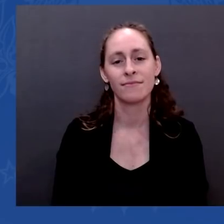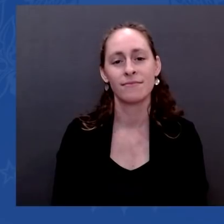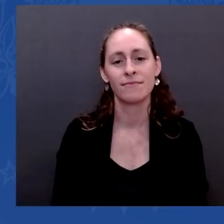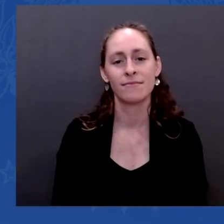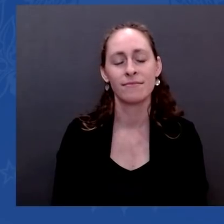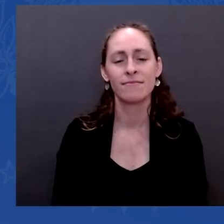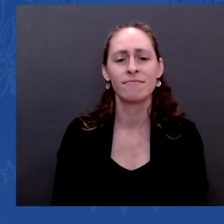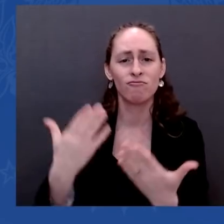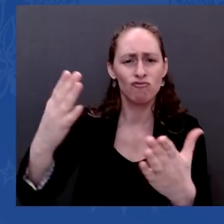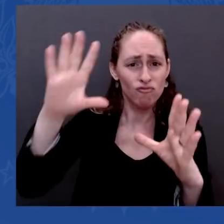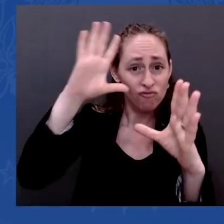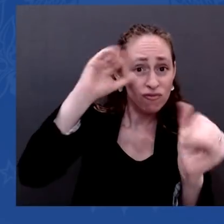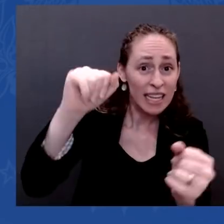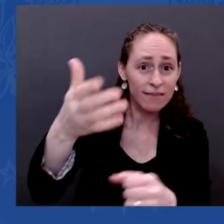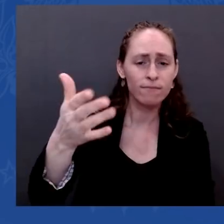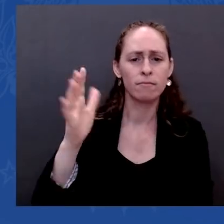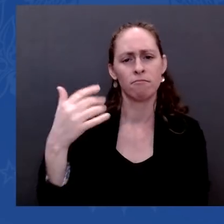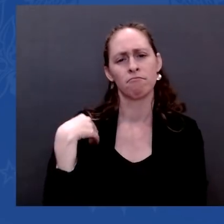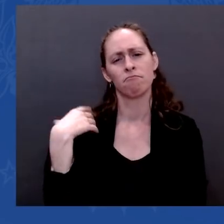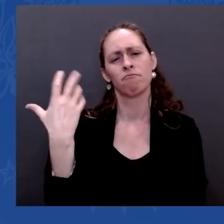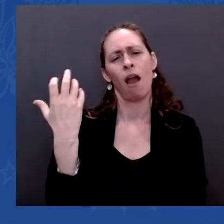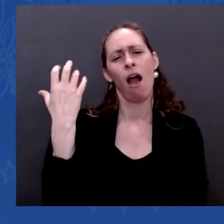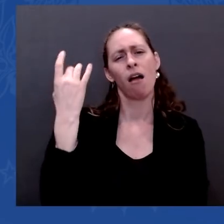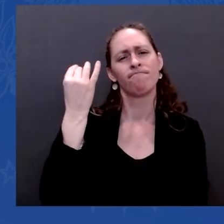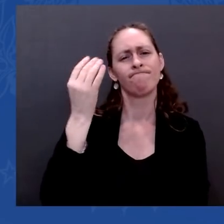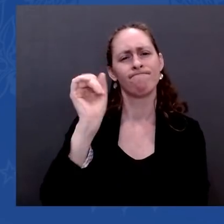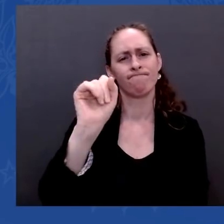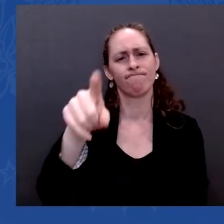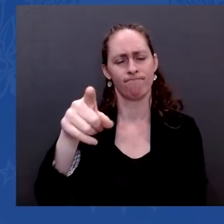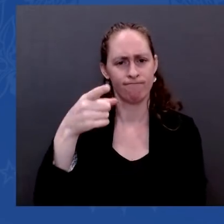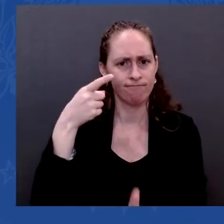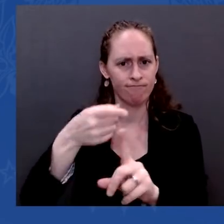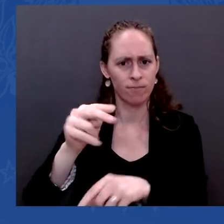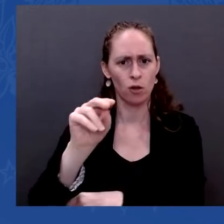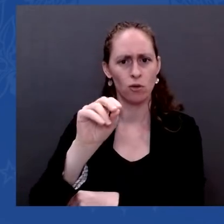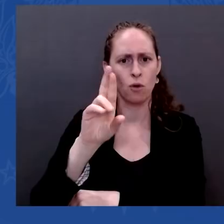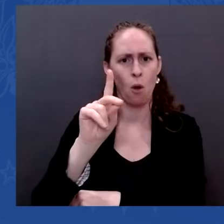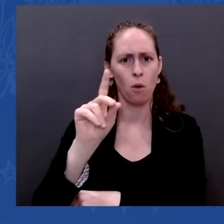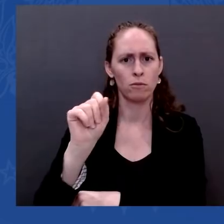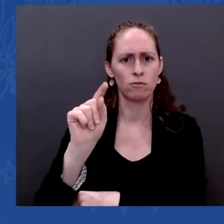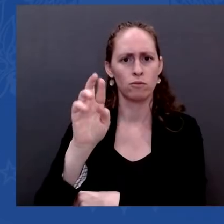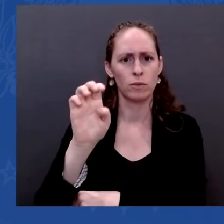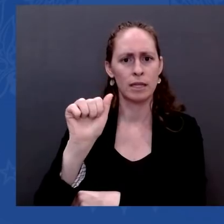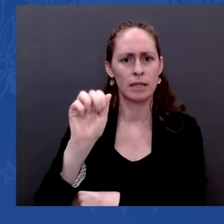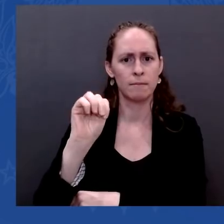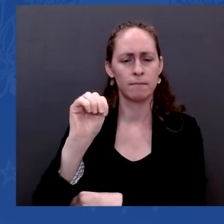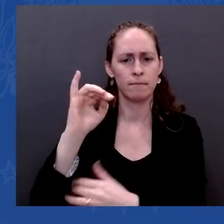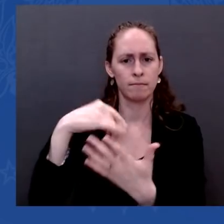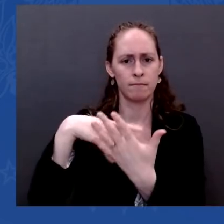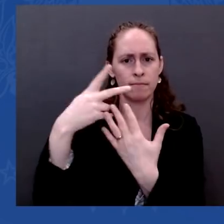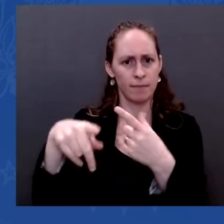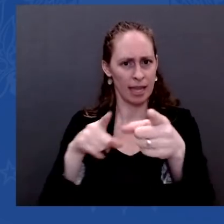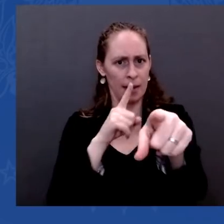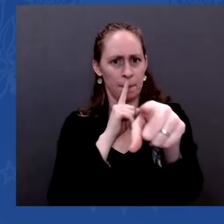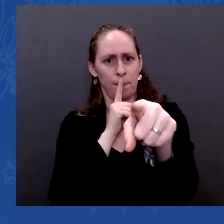You didn't mention it just now by name, nor did Chancellor Scholz. Did you receive assurances from Chancellor Scholz